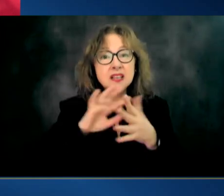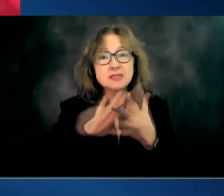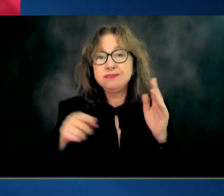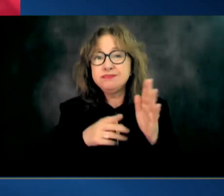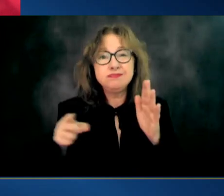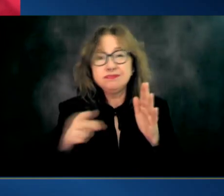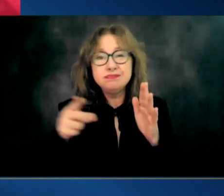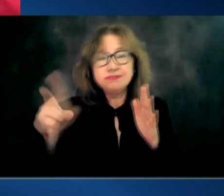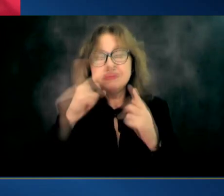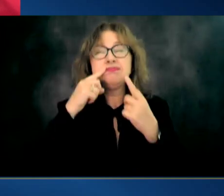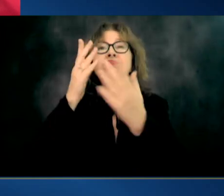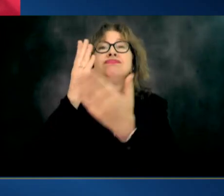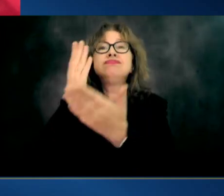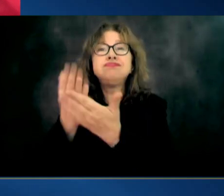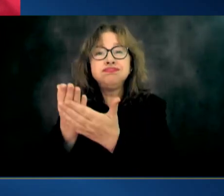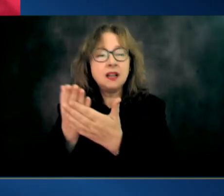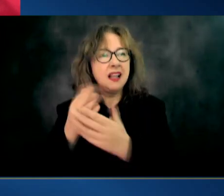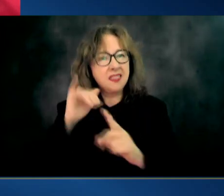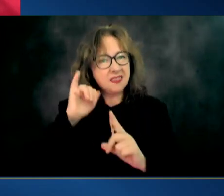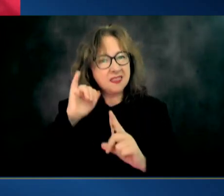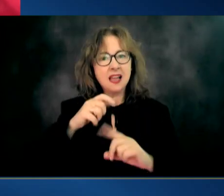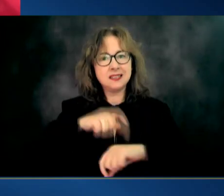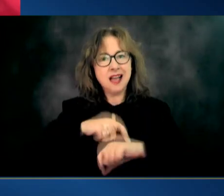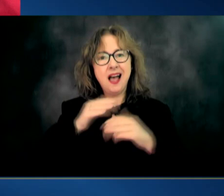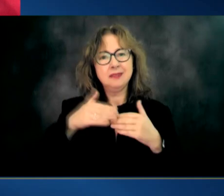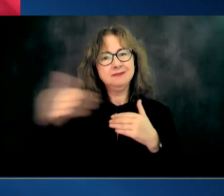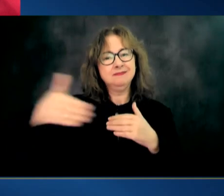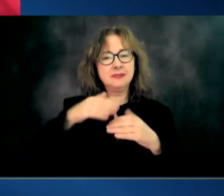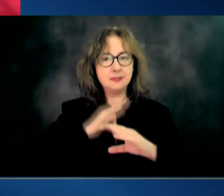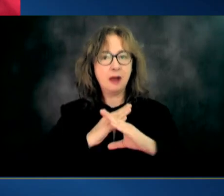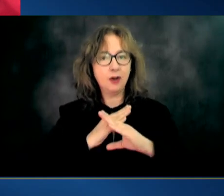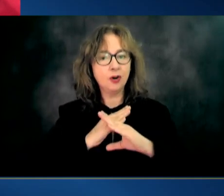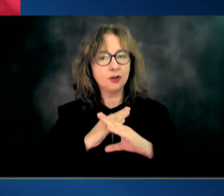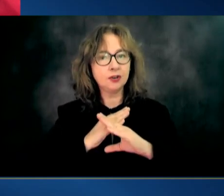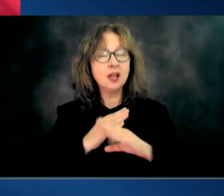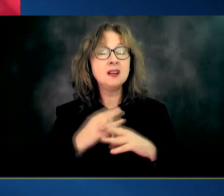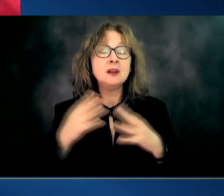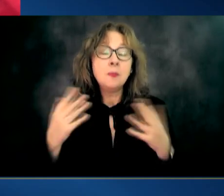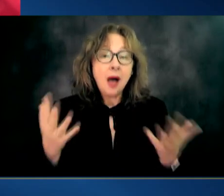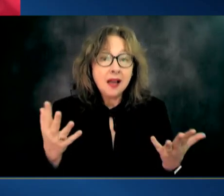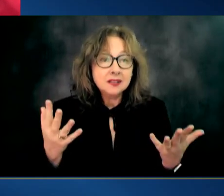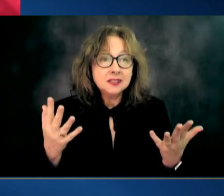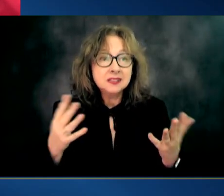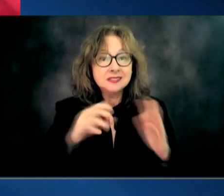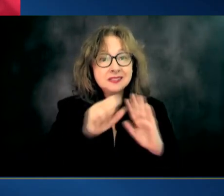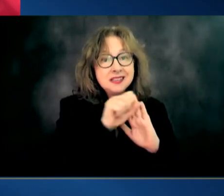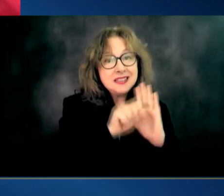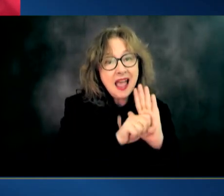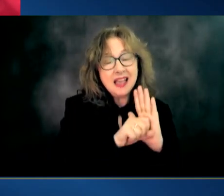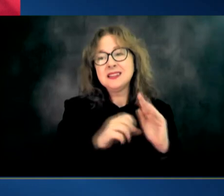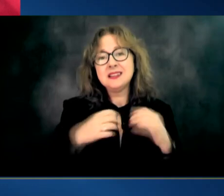to receiving the right care. But unfortunately, the state and health care providers often don't